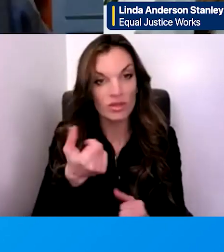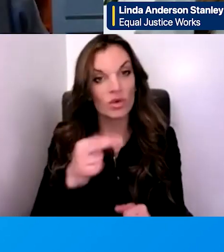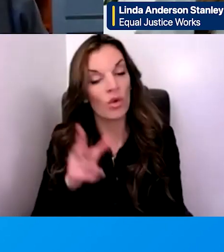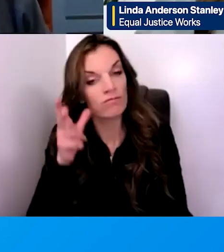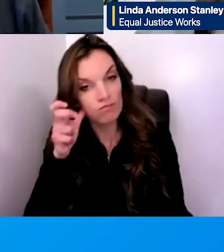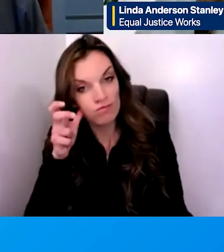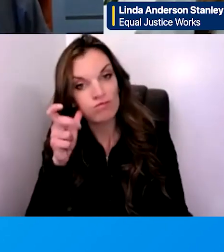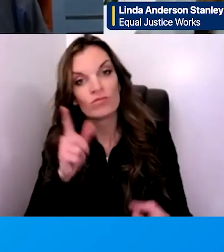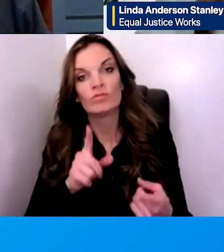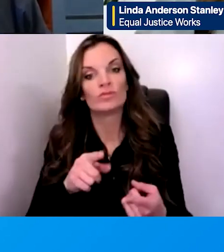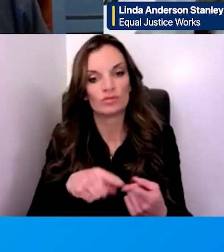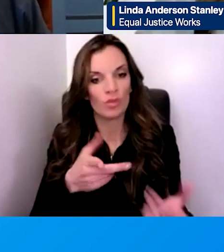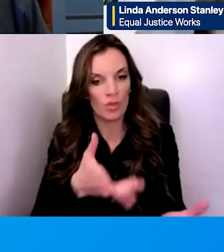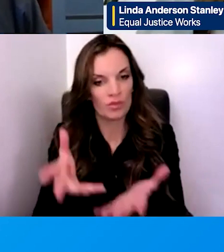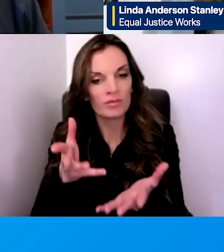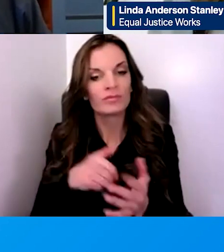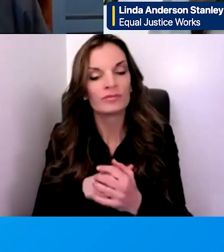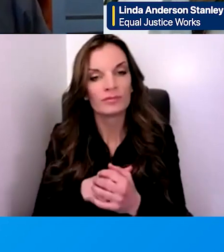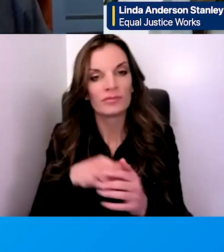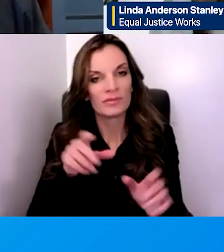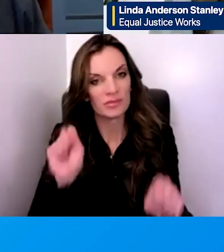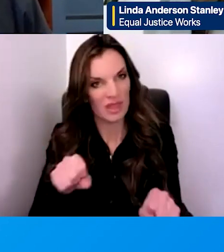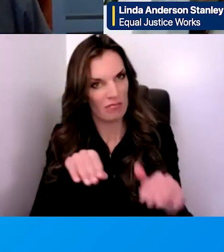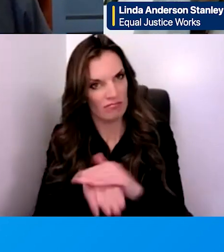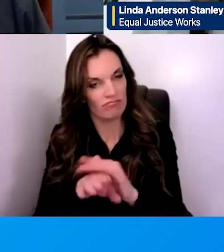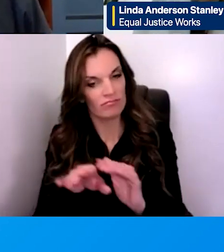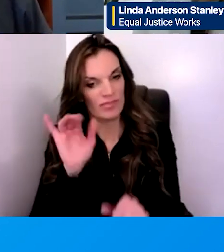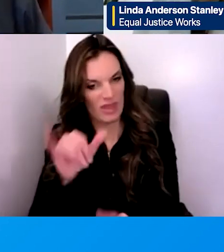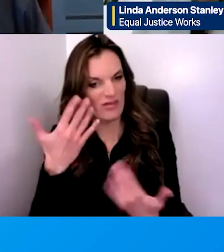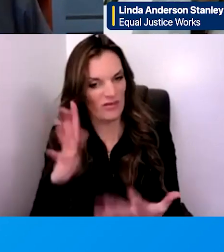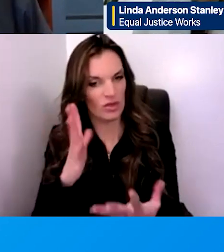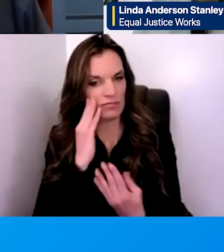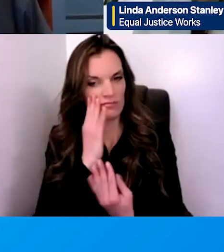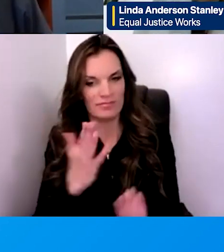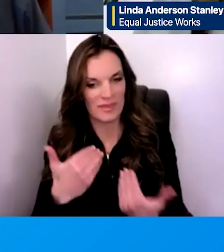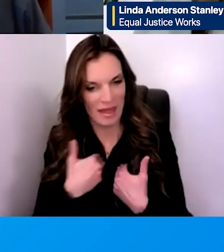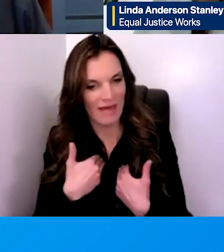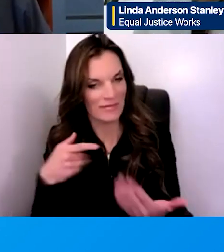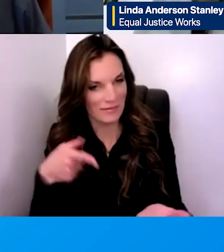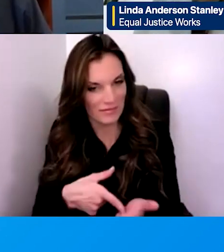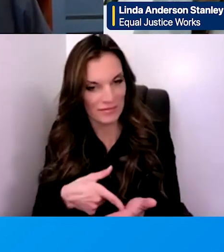or whatever, can access it. I think as I talk about this case, particularly about the